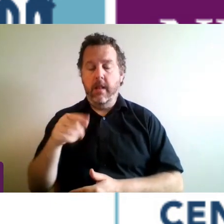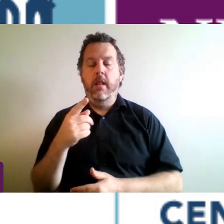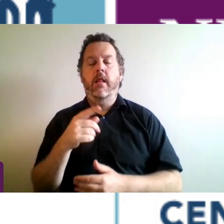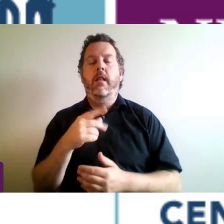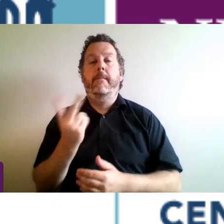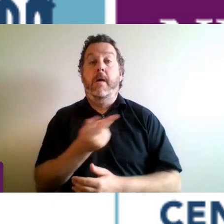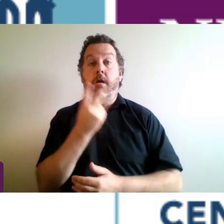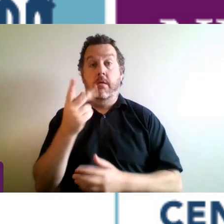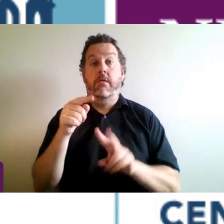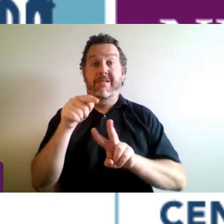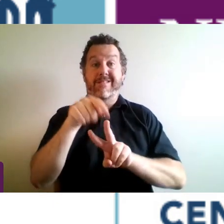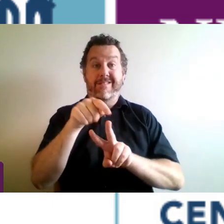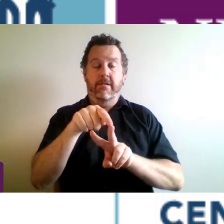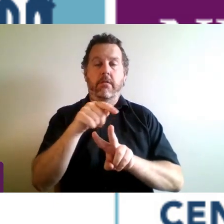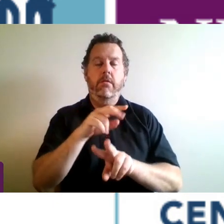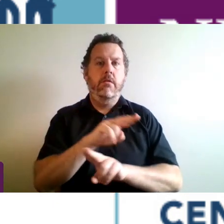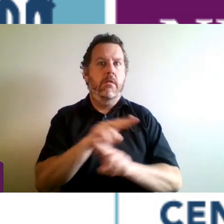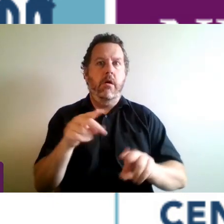identity of the woman with the disability.